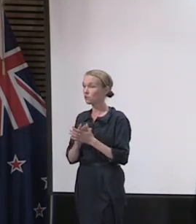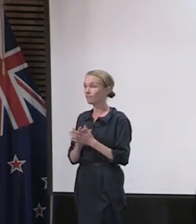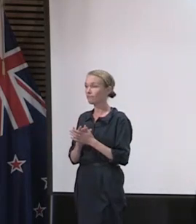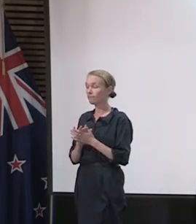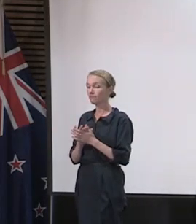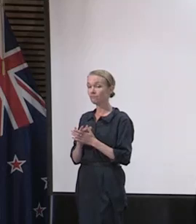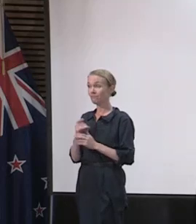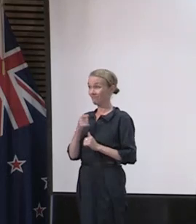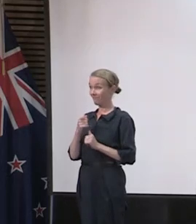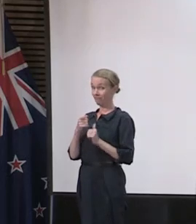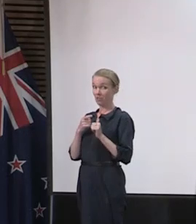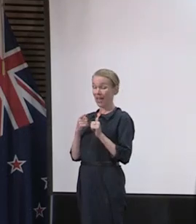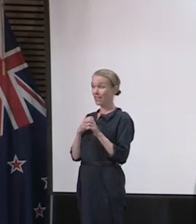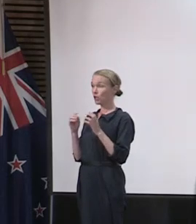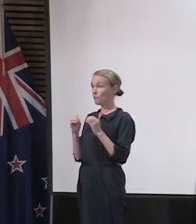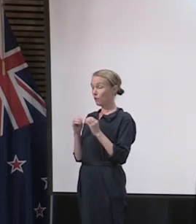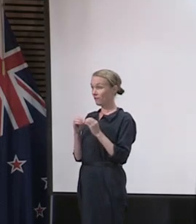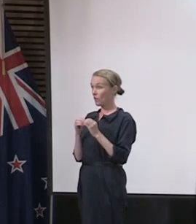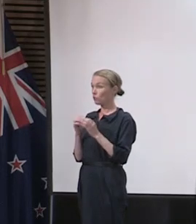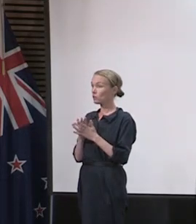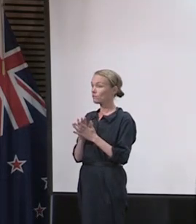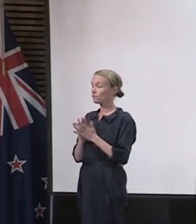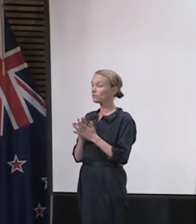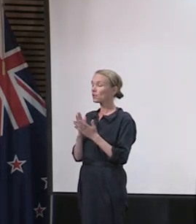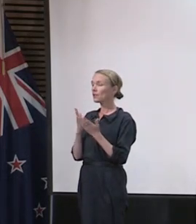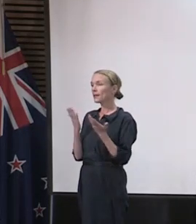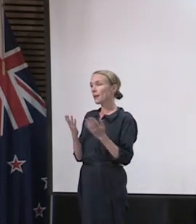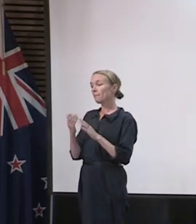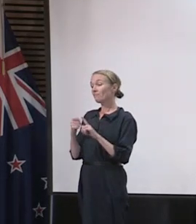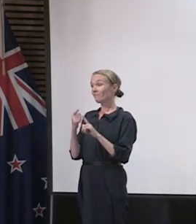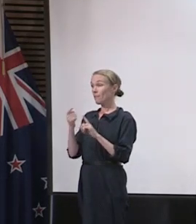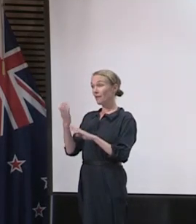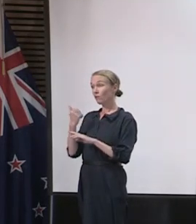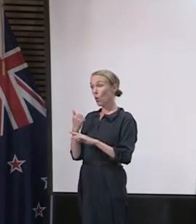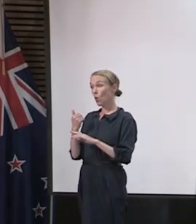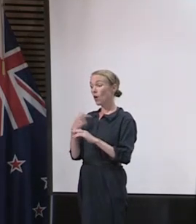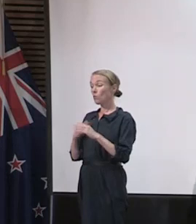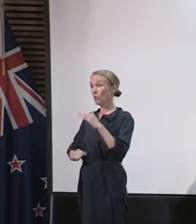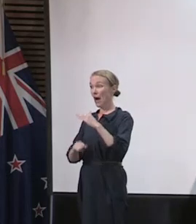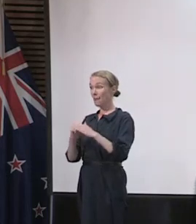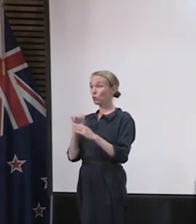Our public health advice was in part predicate on trying to keep